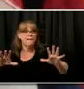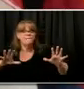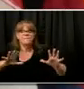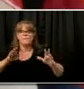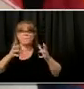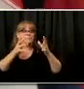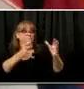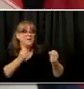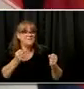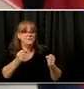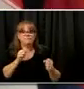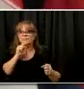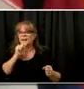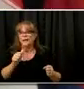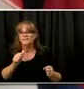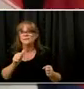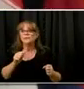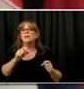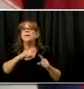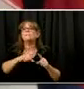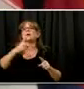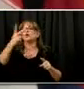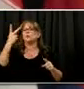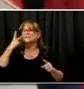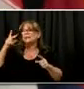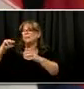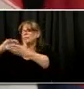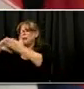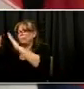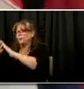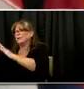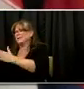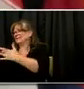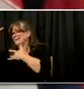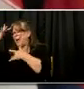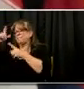seeing it happen within schools and i think that's due in part to the rapid testing but